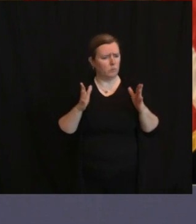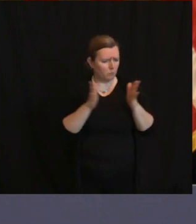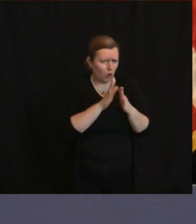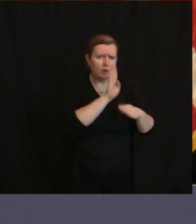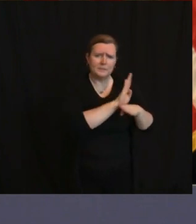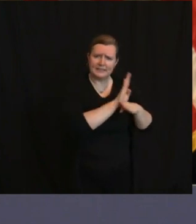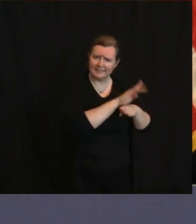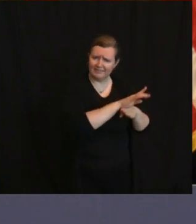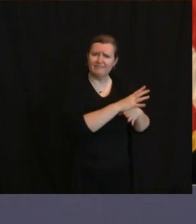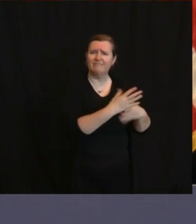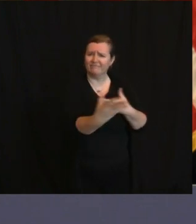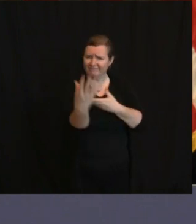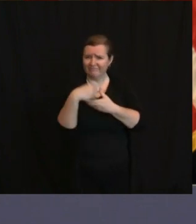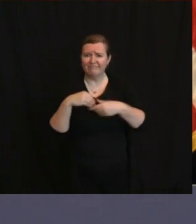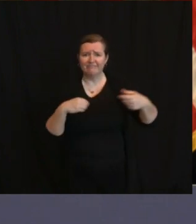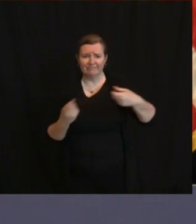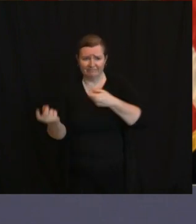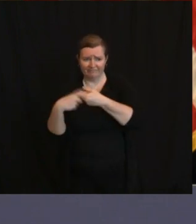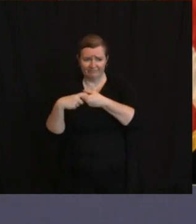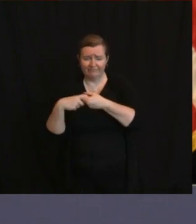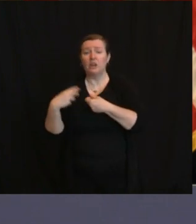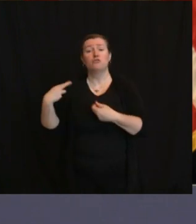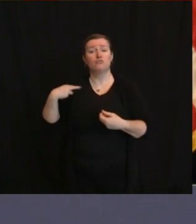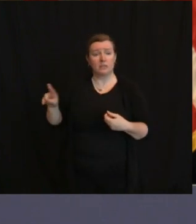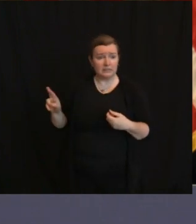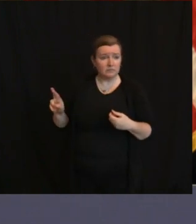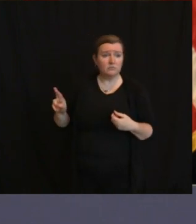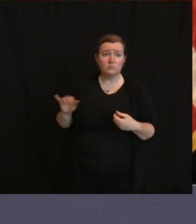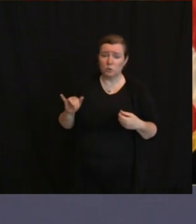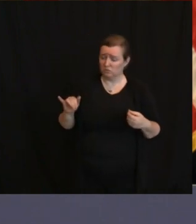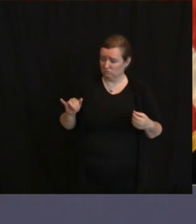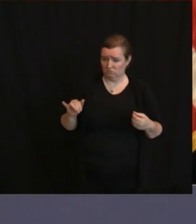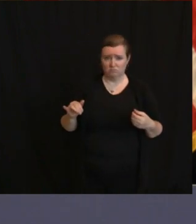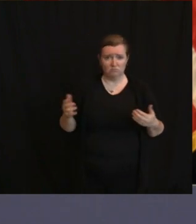JUST BIG LEADING GLOBAL LIGHTS